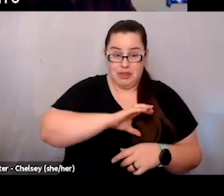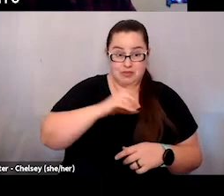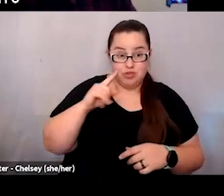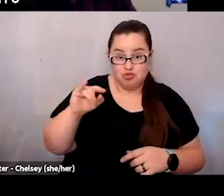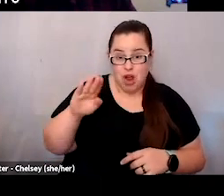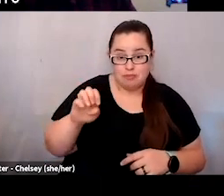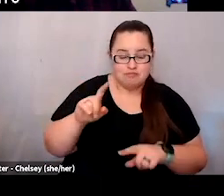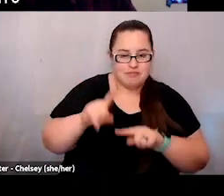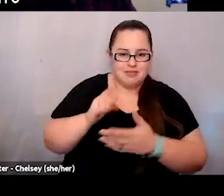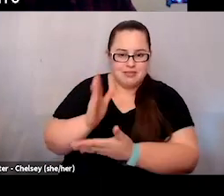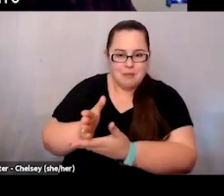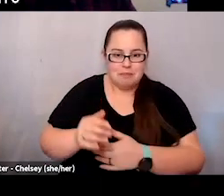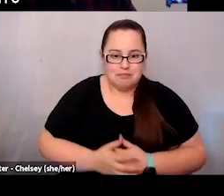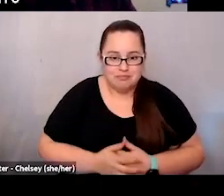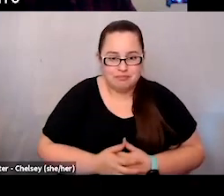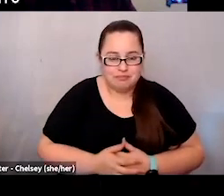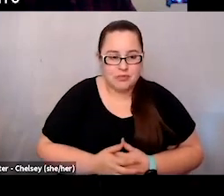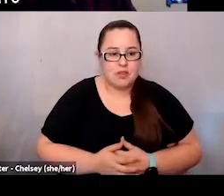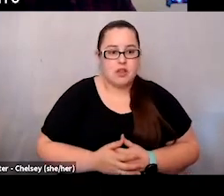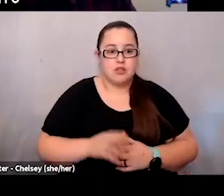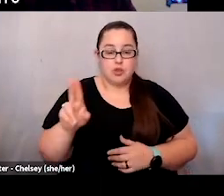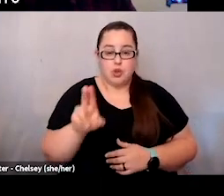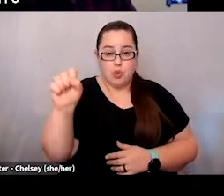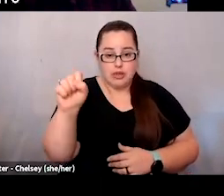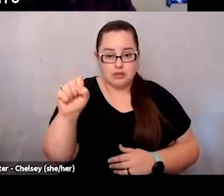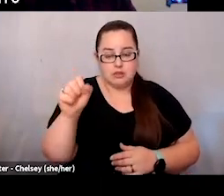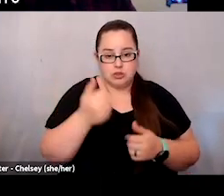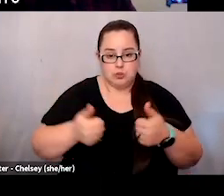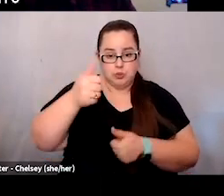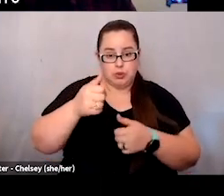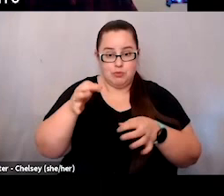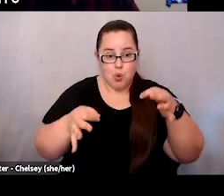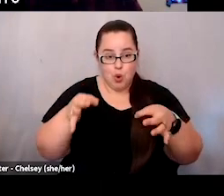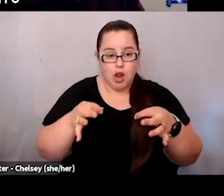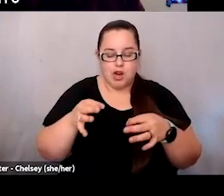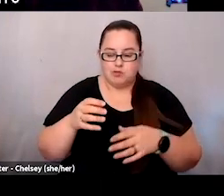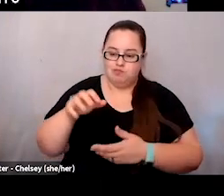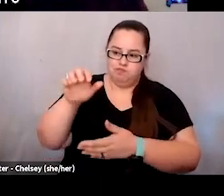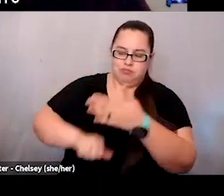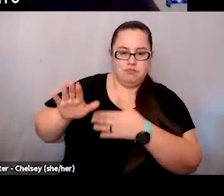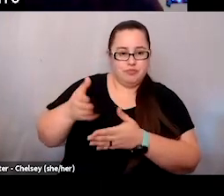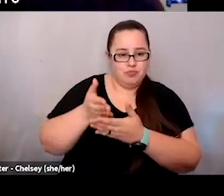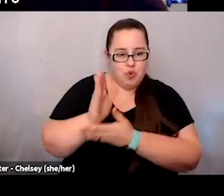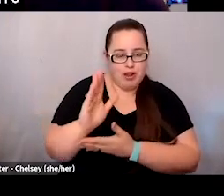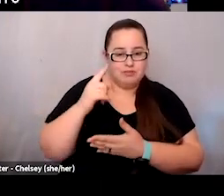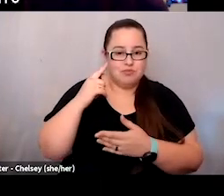risk. And tribal police officers can do little to stop it. The United States Supreme